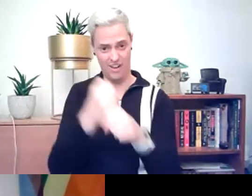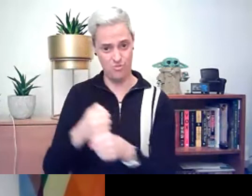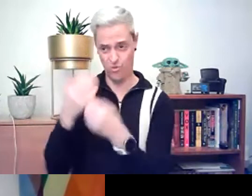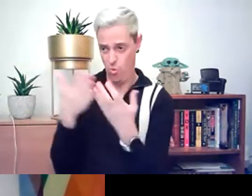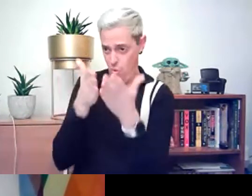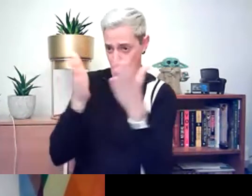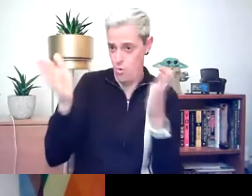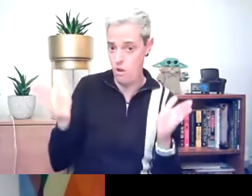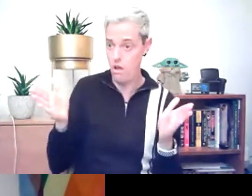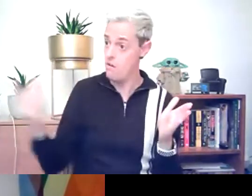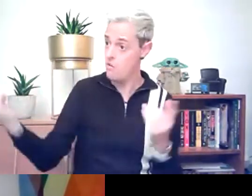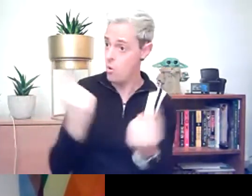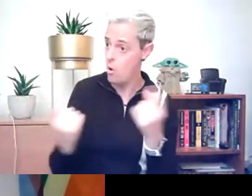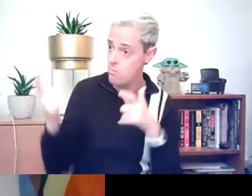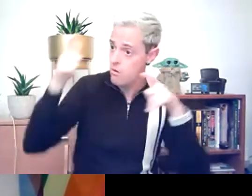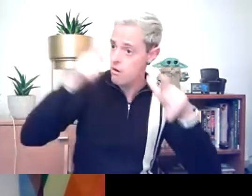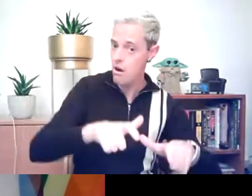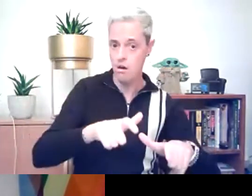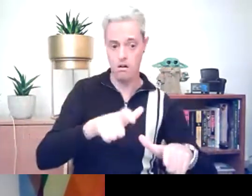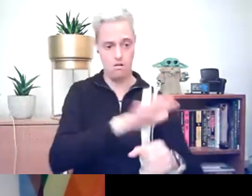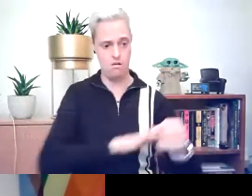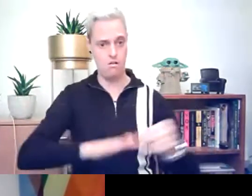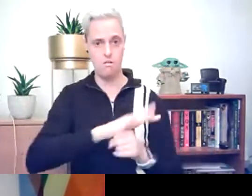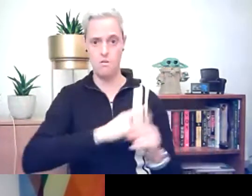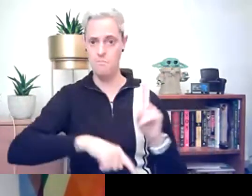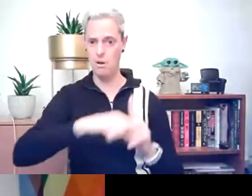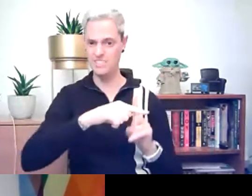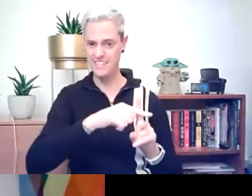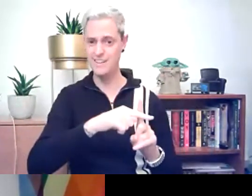18:18:21 We knew that trans mental health was a public health crisis that was happening